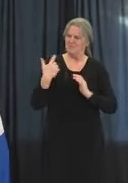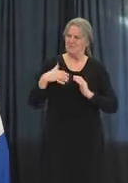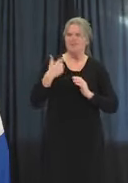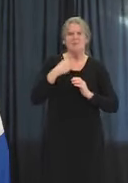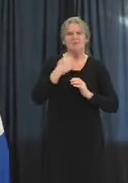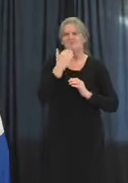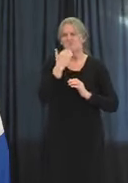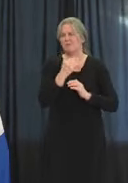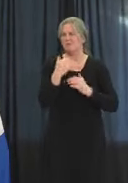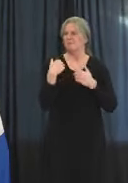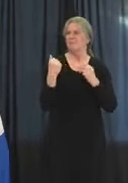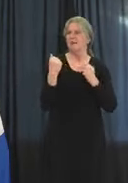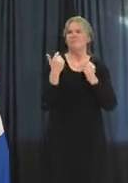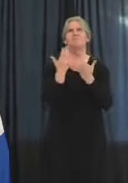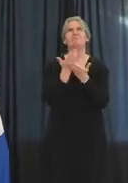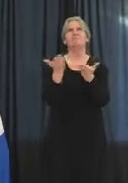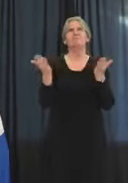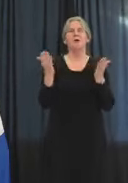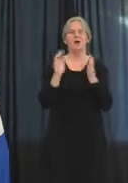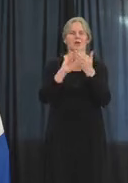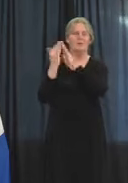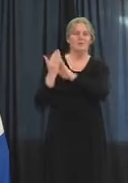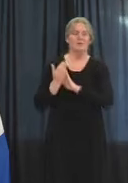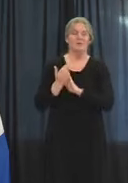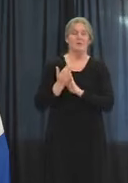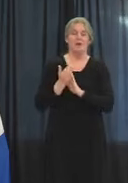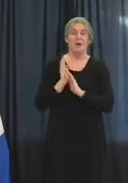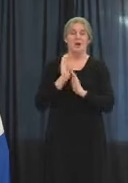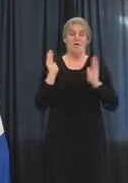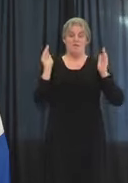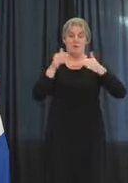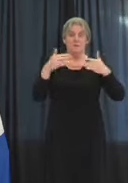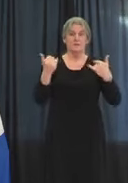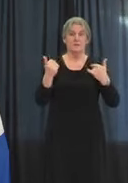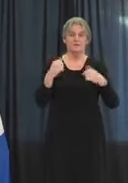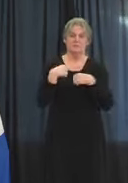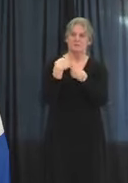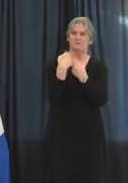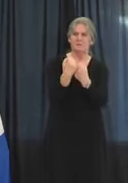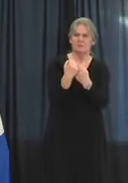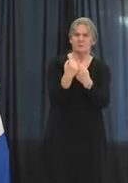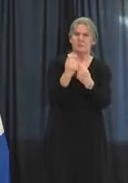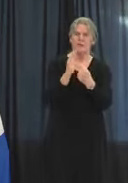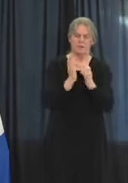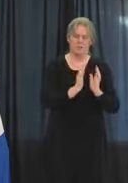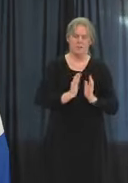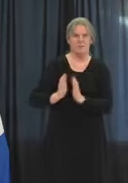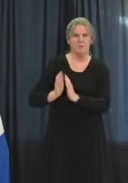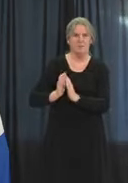community. Our focus now as a territory should be in strengthening and reinforcing their preparations